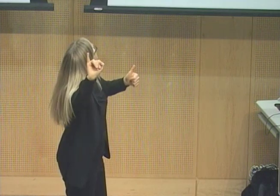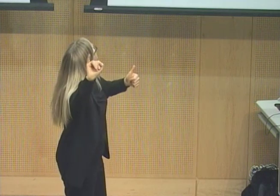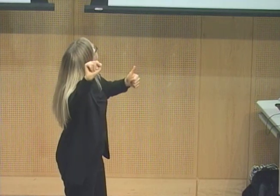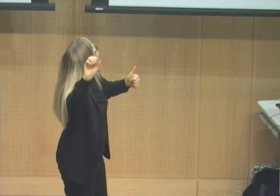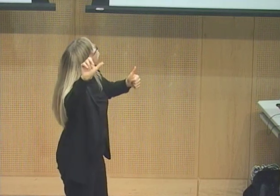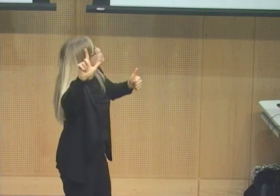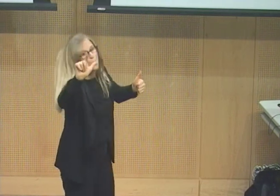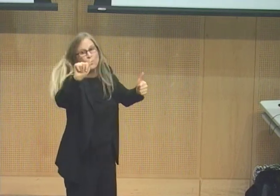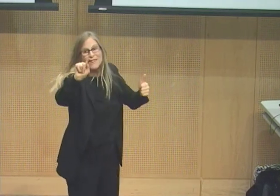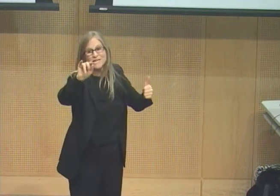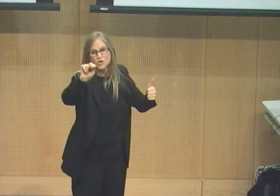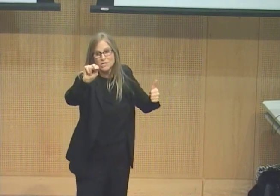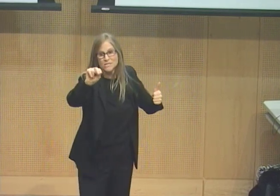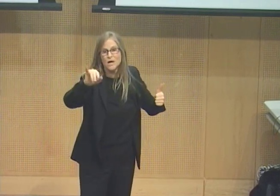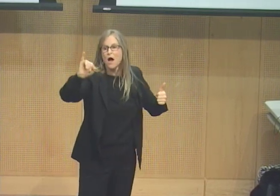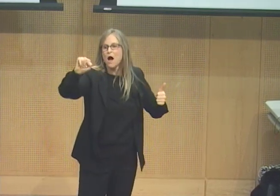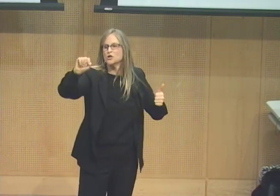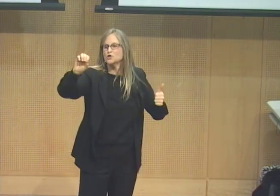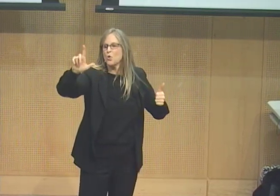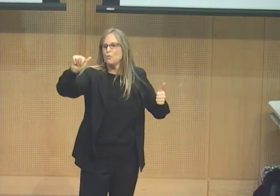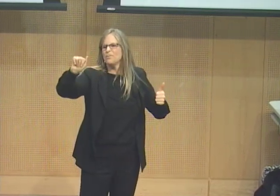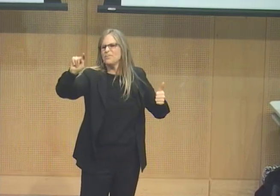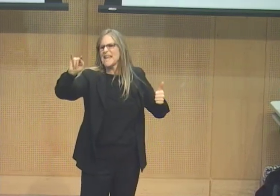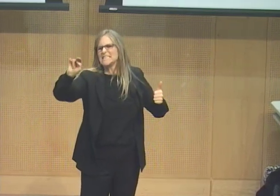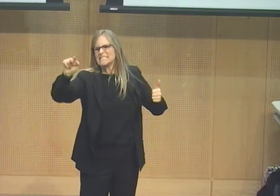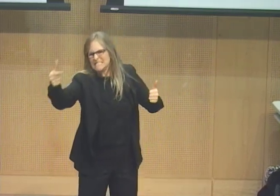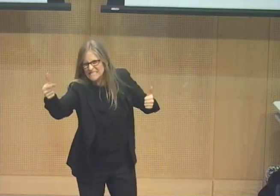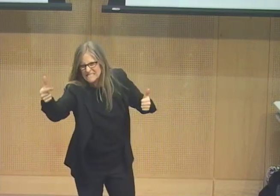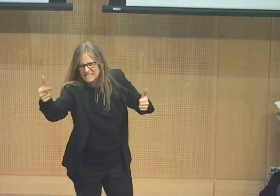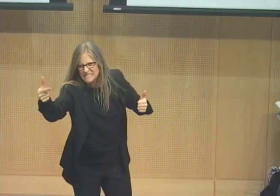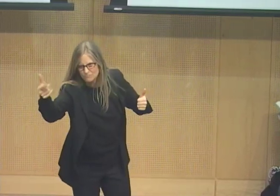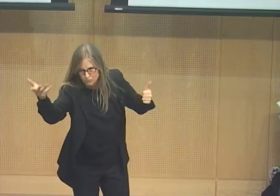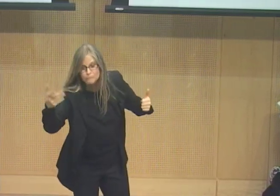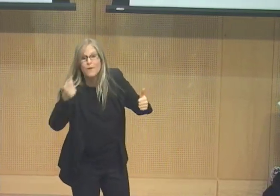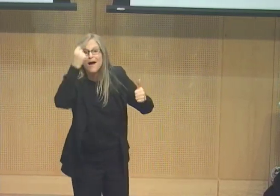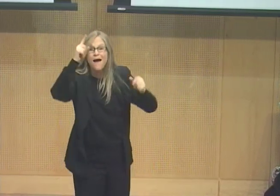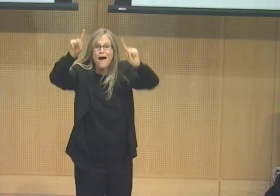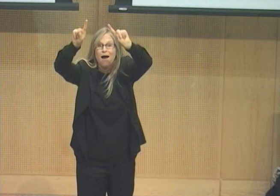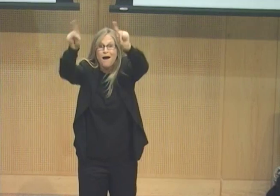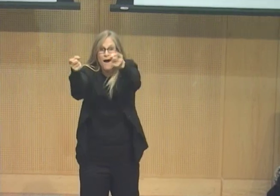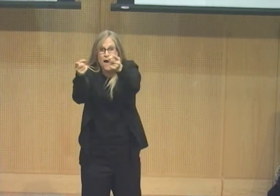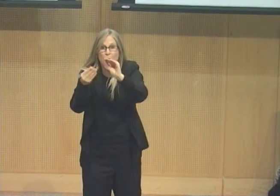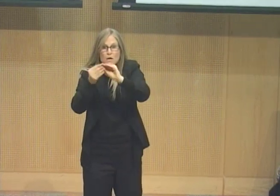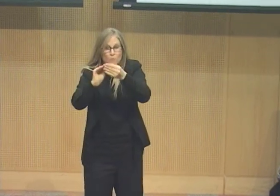the first one at the top being "isolated" or "isolating."